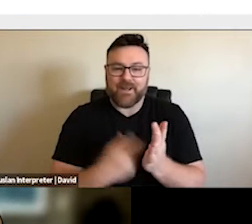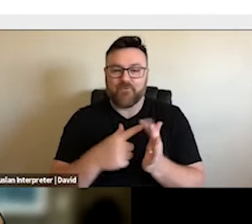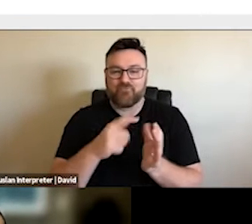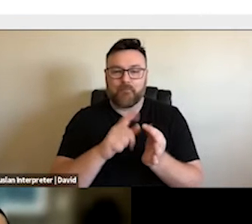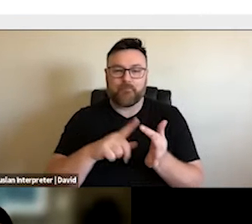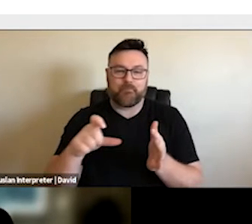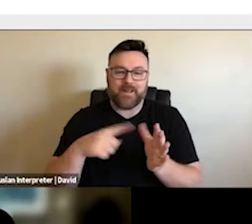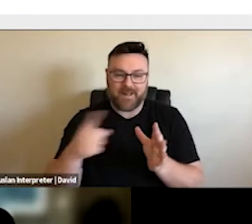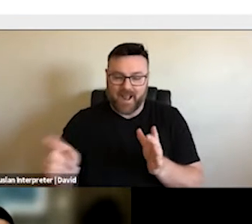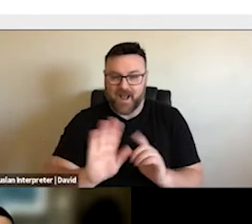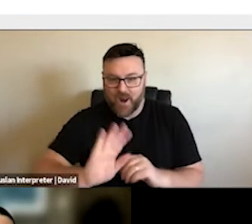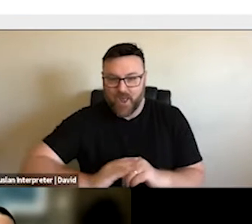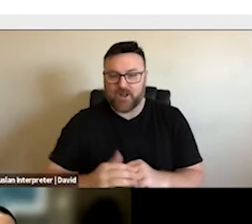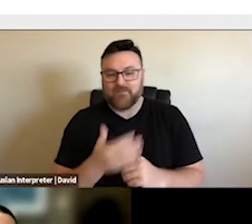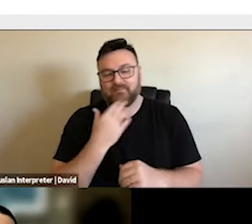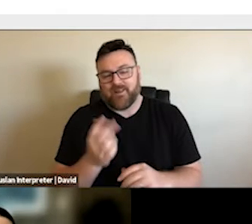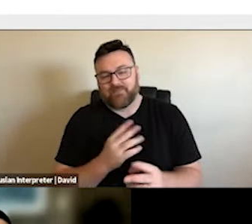Awesome to have you with us this morning.